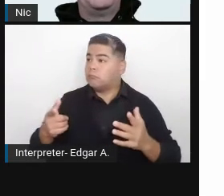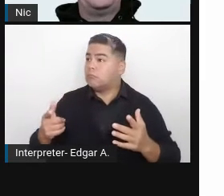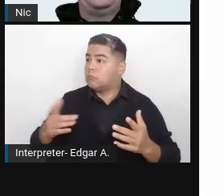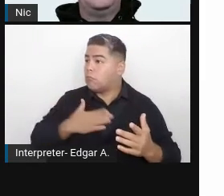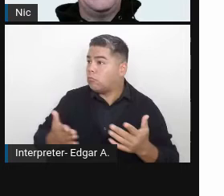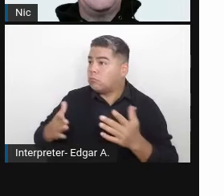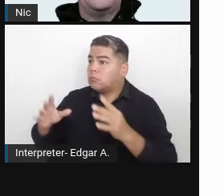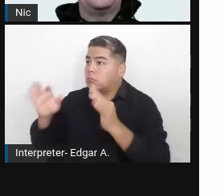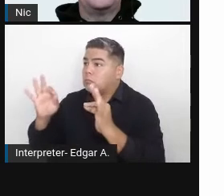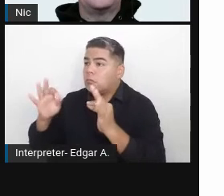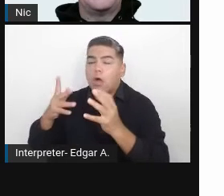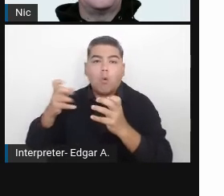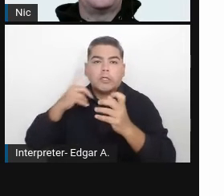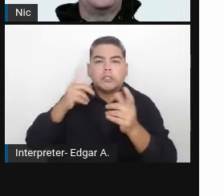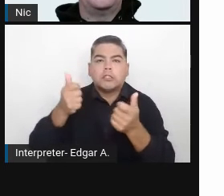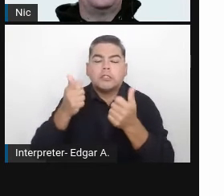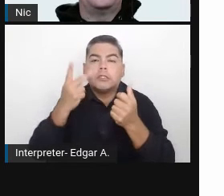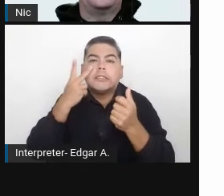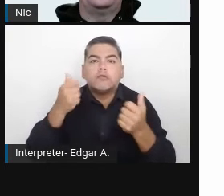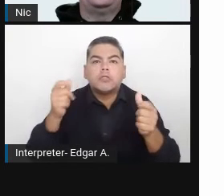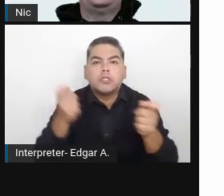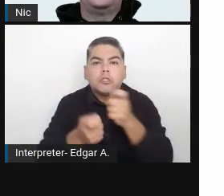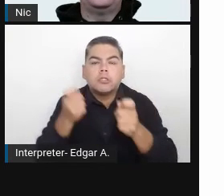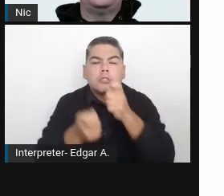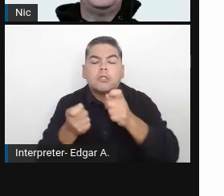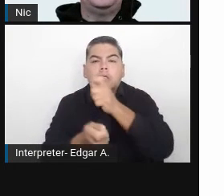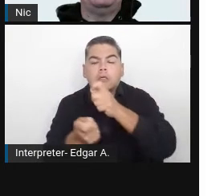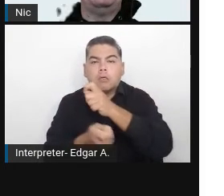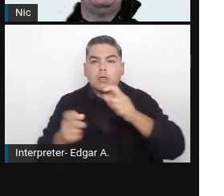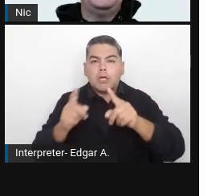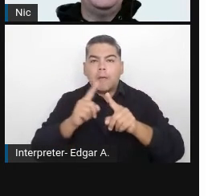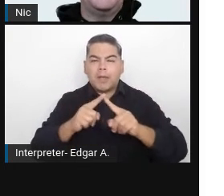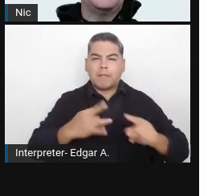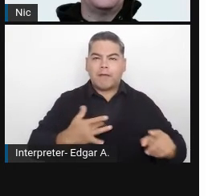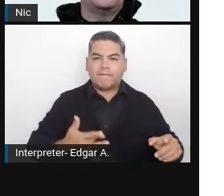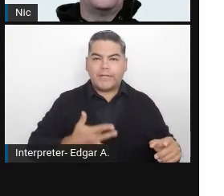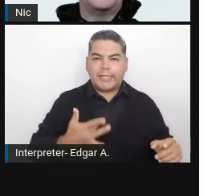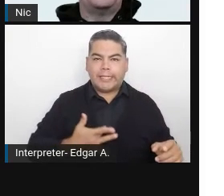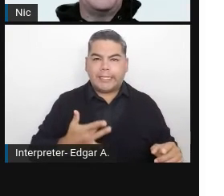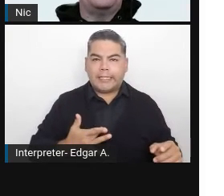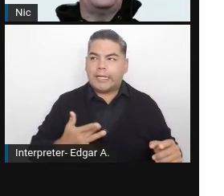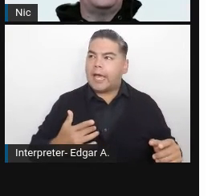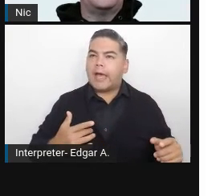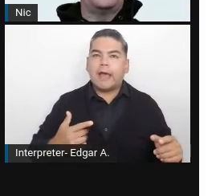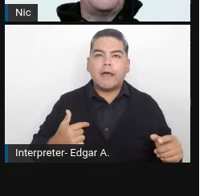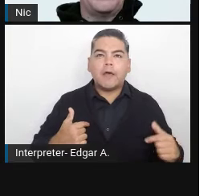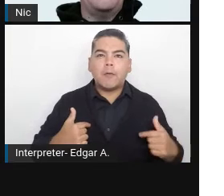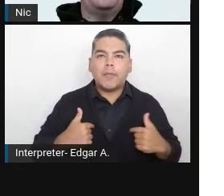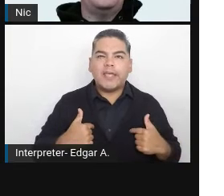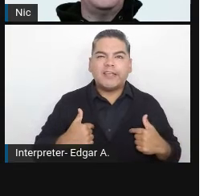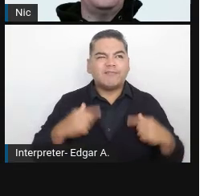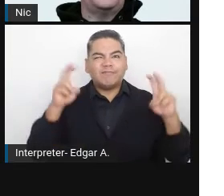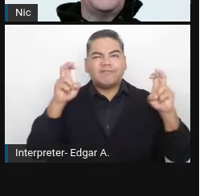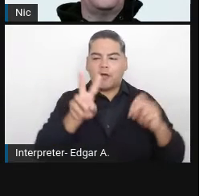but the feeling I got was that it was going to be me against the world. I would have to justify every single change.